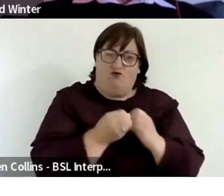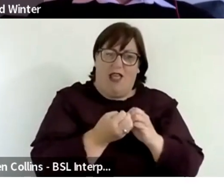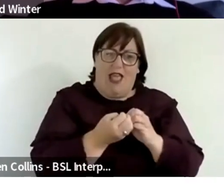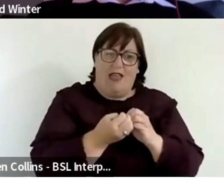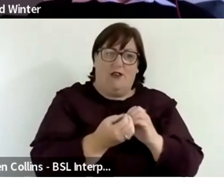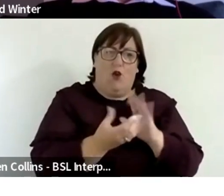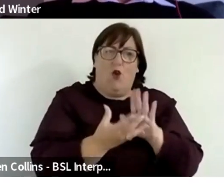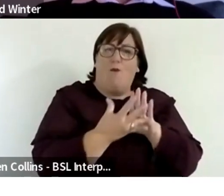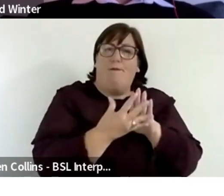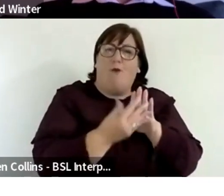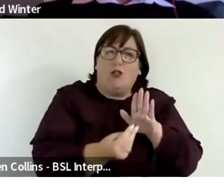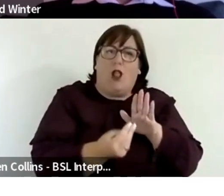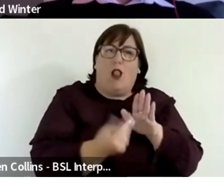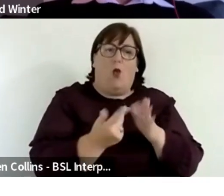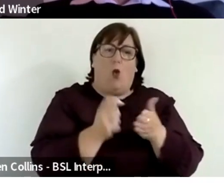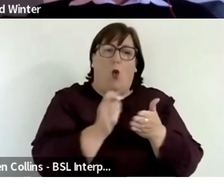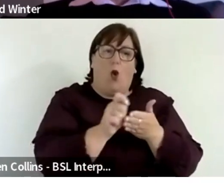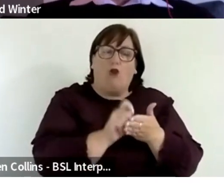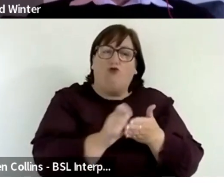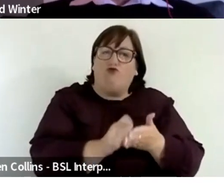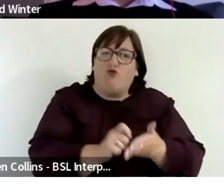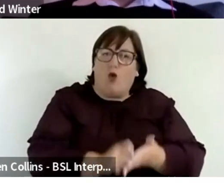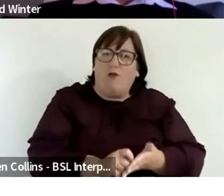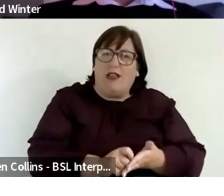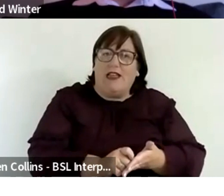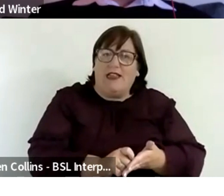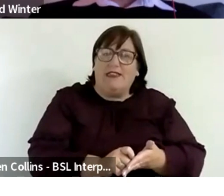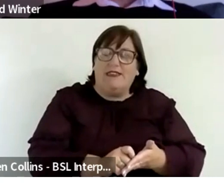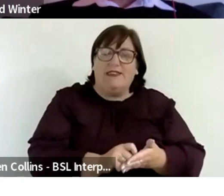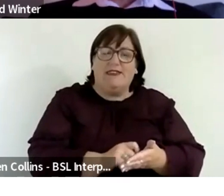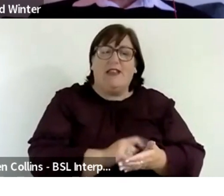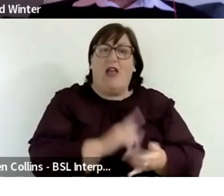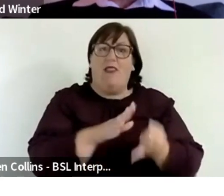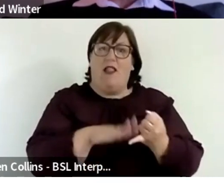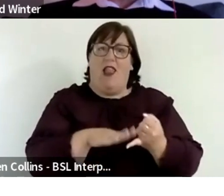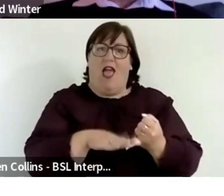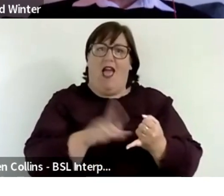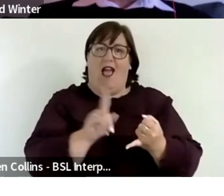Finally, our staff and volunteers went into the school to hear presentations about their design ideas.